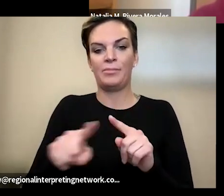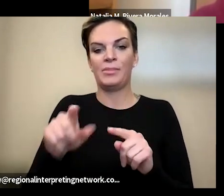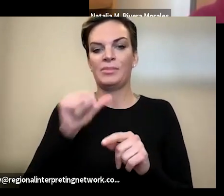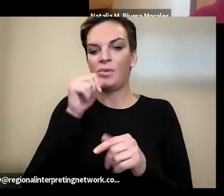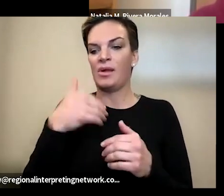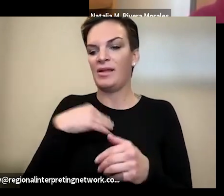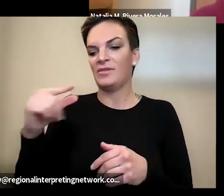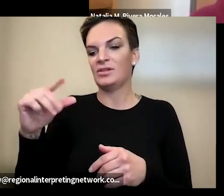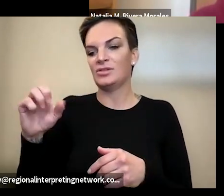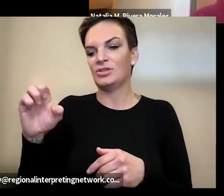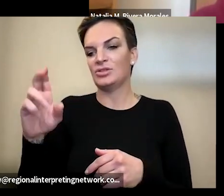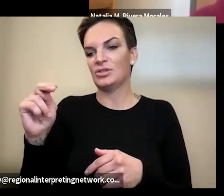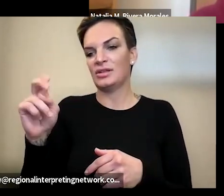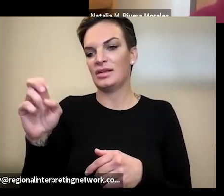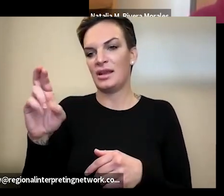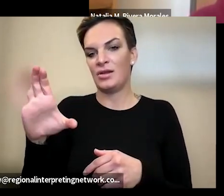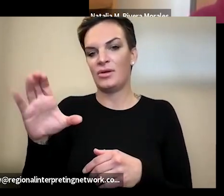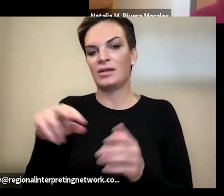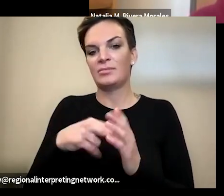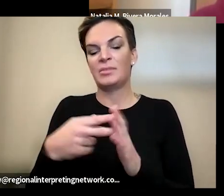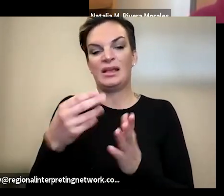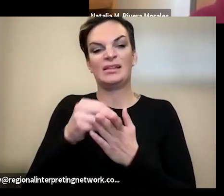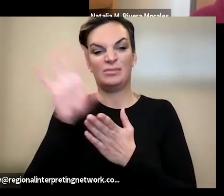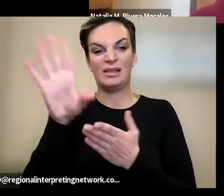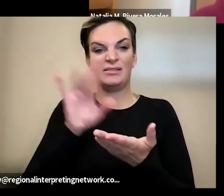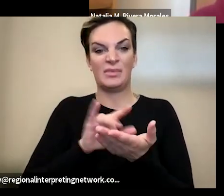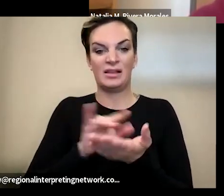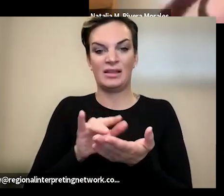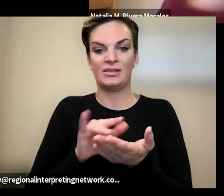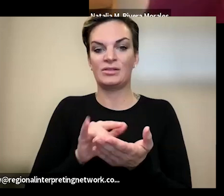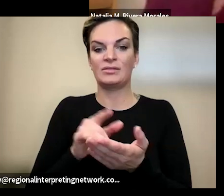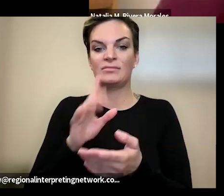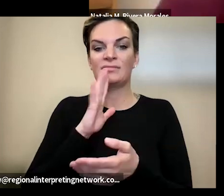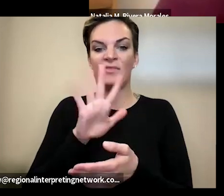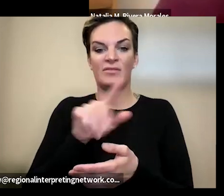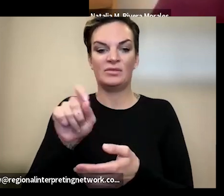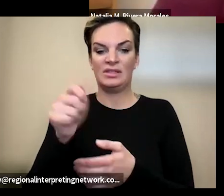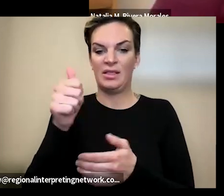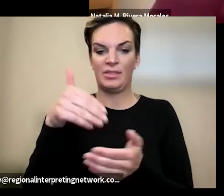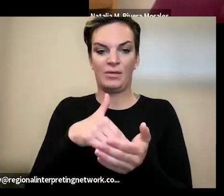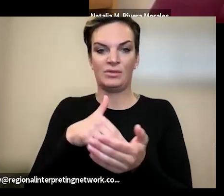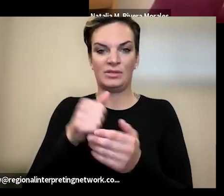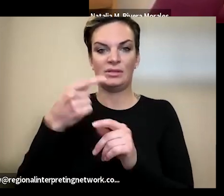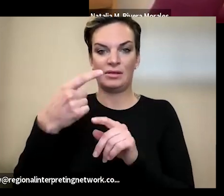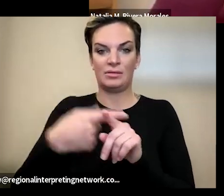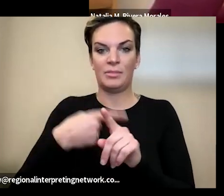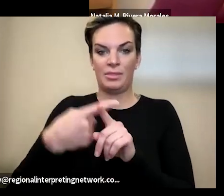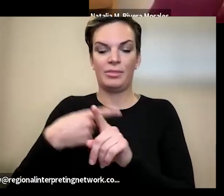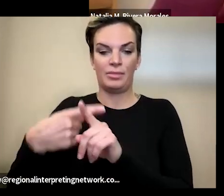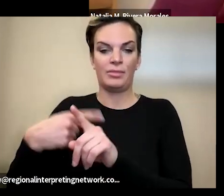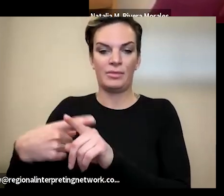version. These medications out of pocket cost, I'm not kidding, $5,000 to $10,000 a month. And so